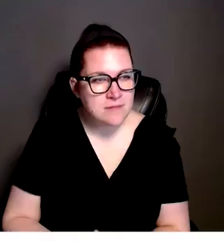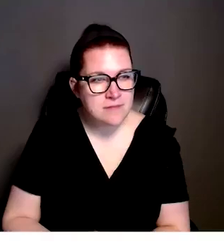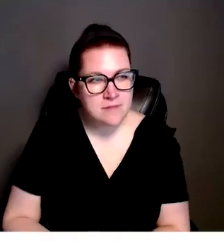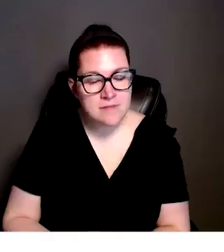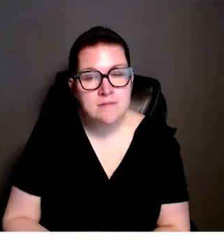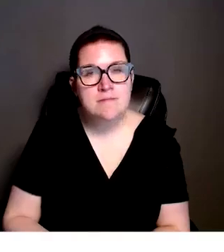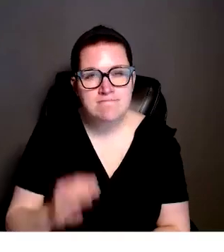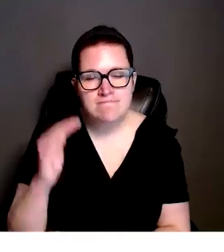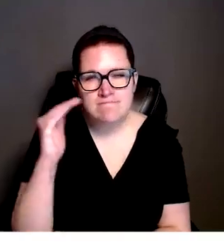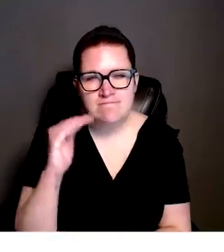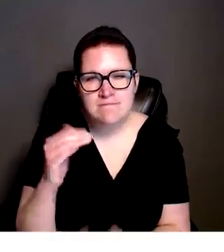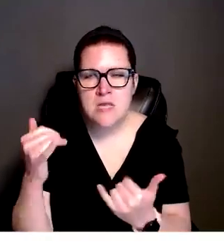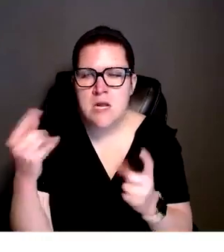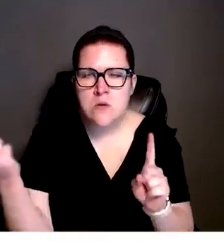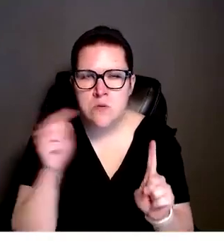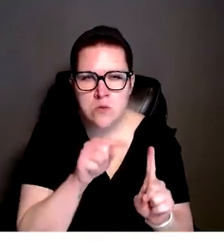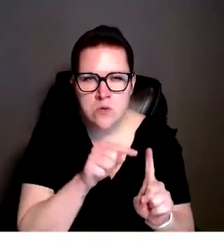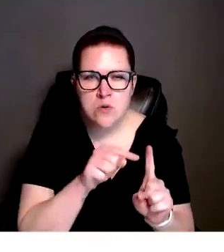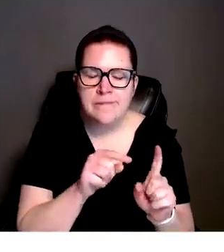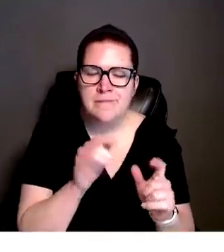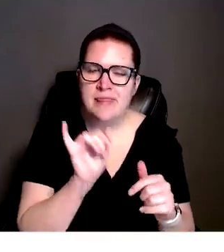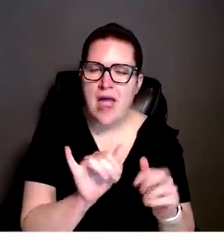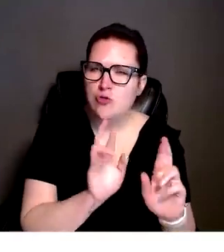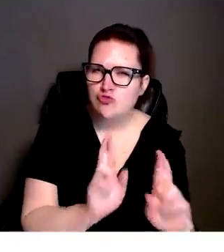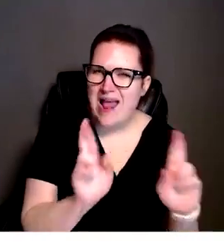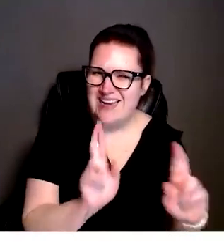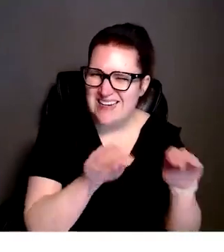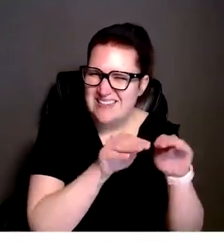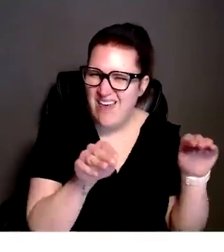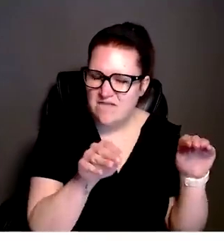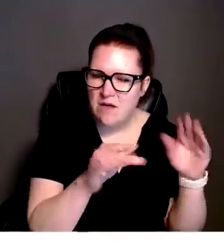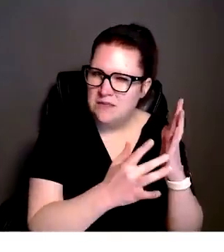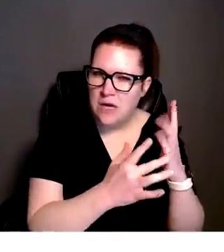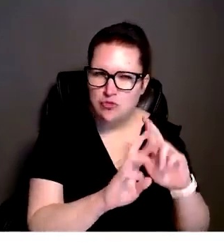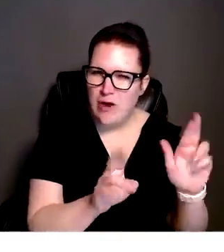[Camille Anoll-Hunter]: Going back to readiness levels, is a functional prototype